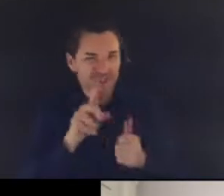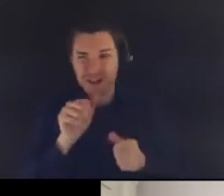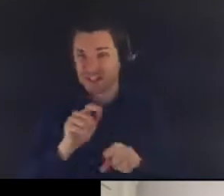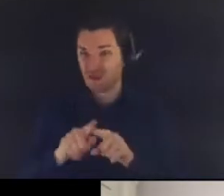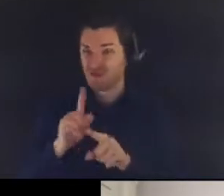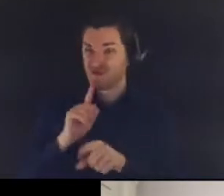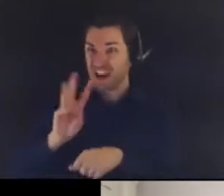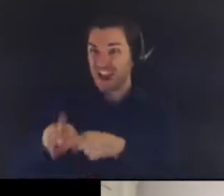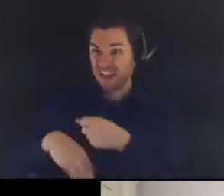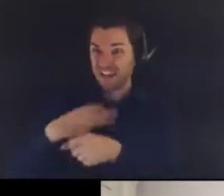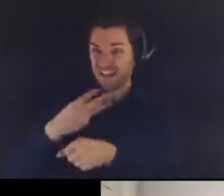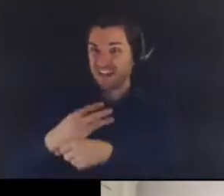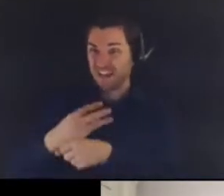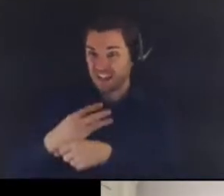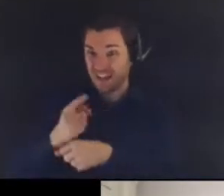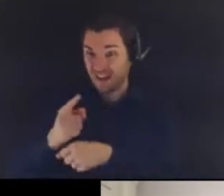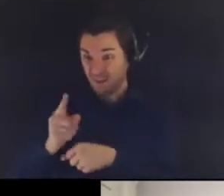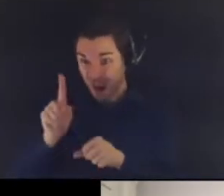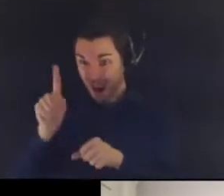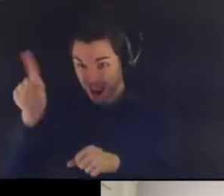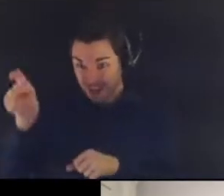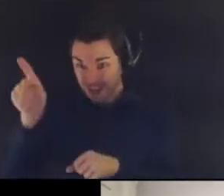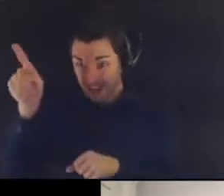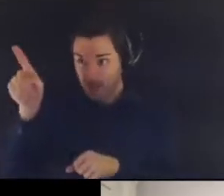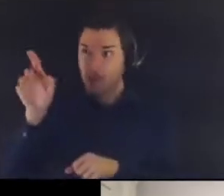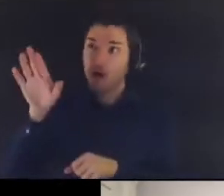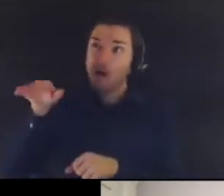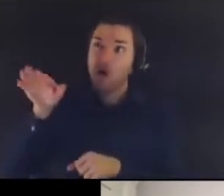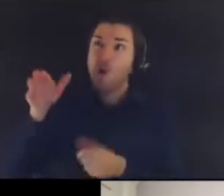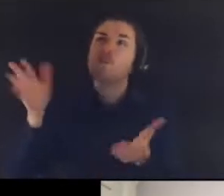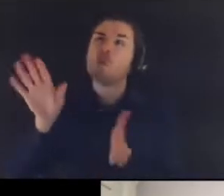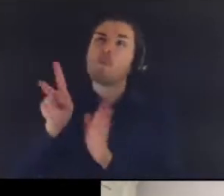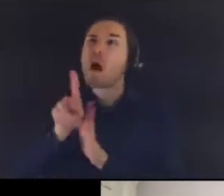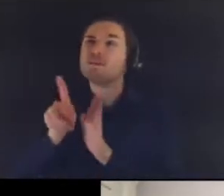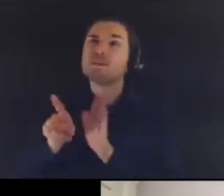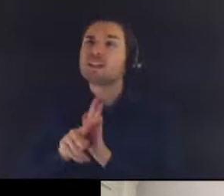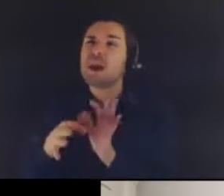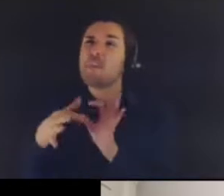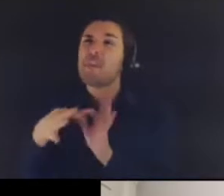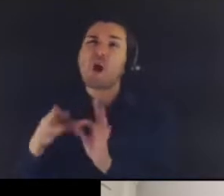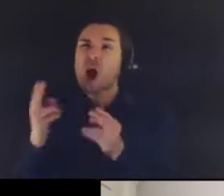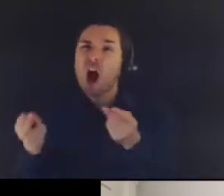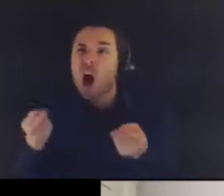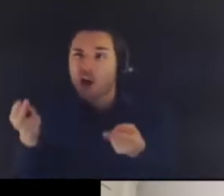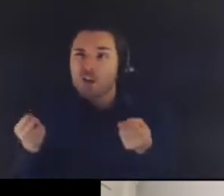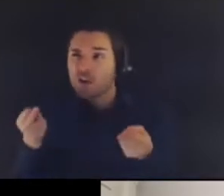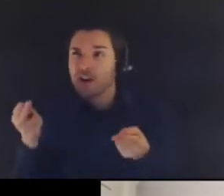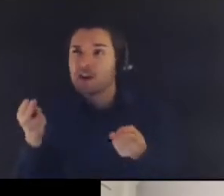regarding hiring individuals with disabilities, they will not be able to tell you anything